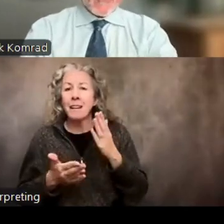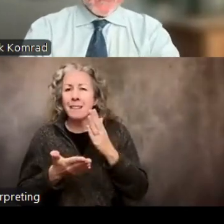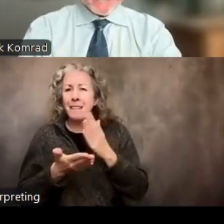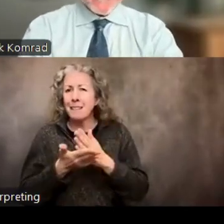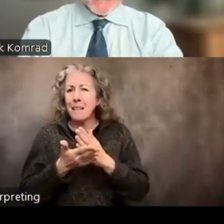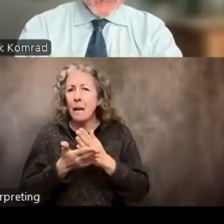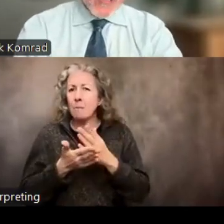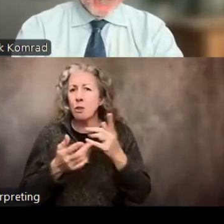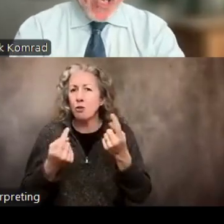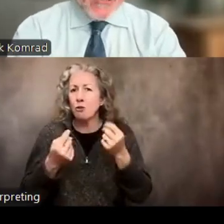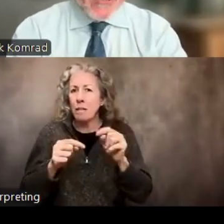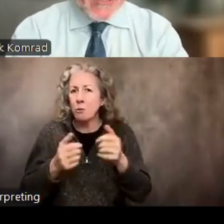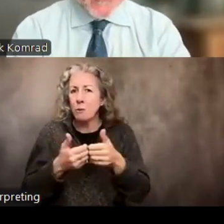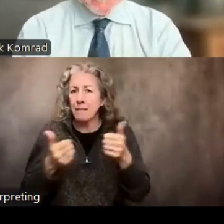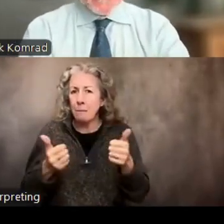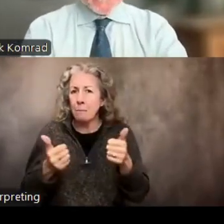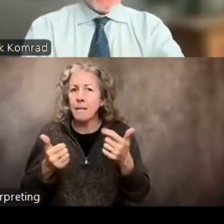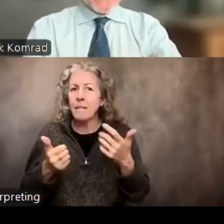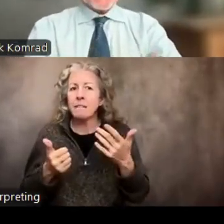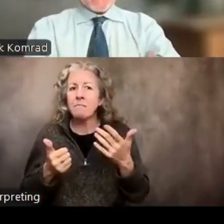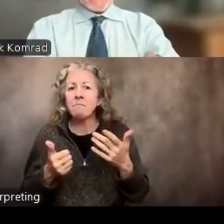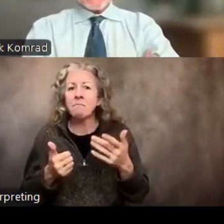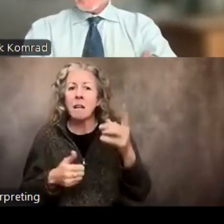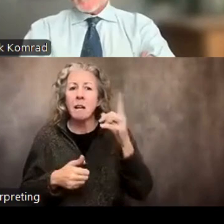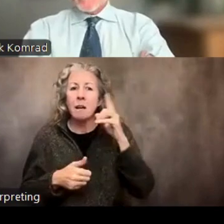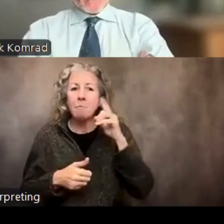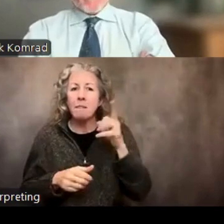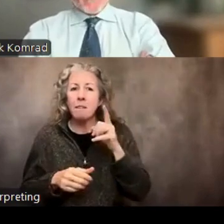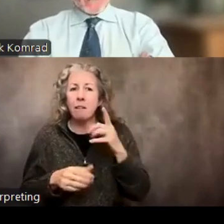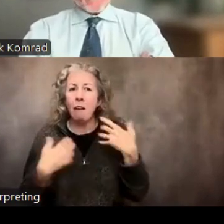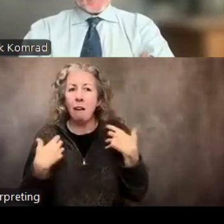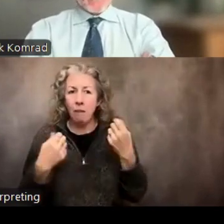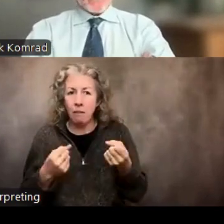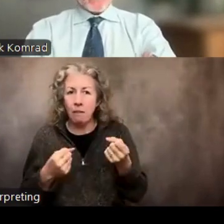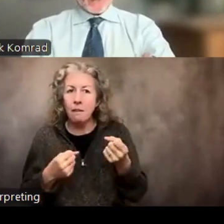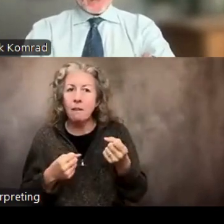and I would say somewhat ironically, is what we psychiatrists have sort of been trying to promote all along,